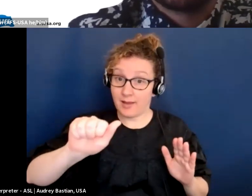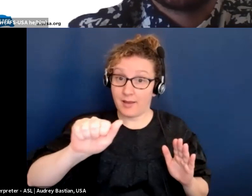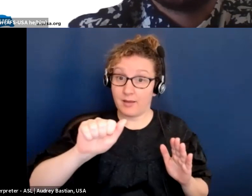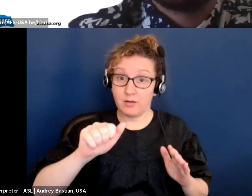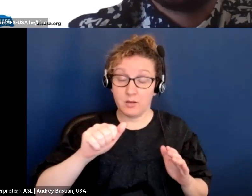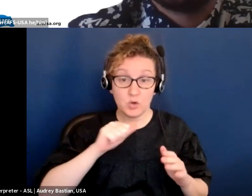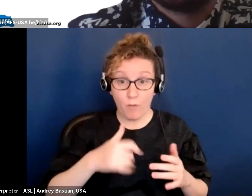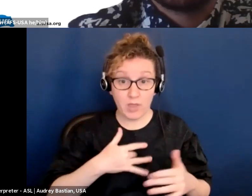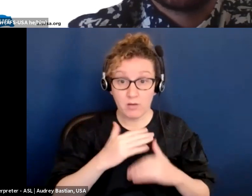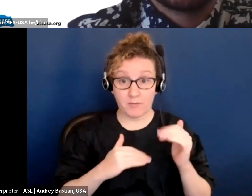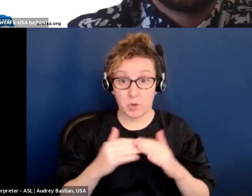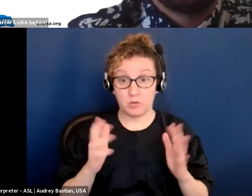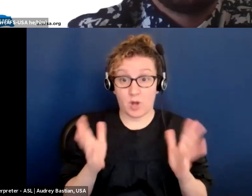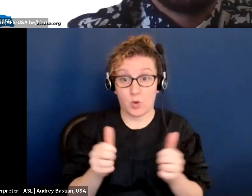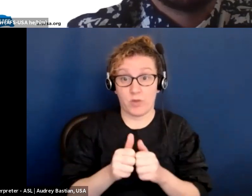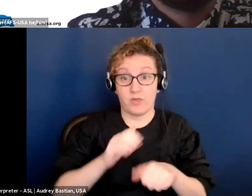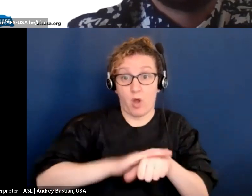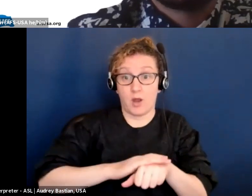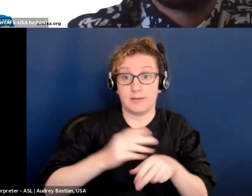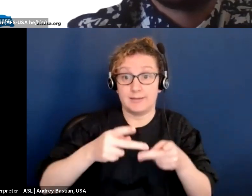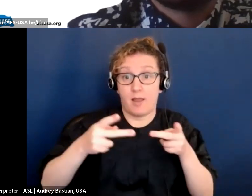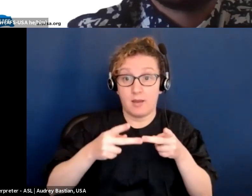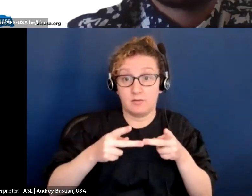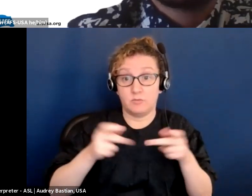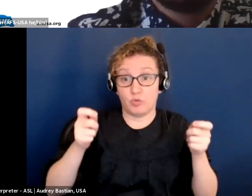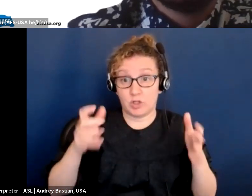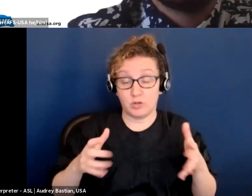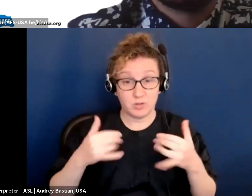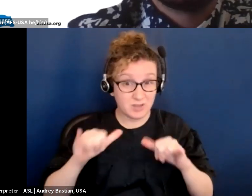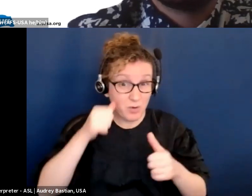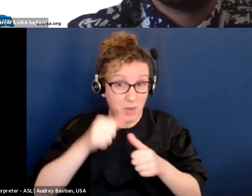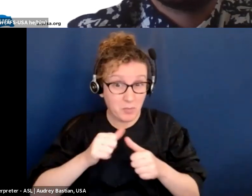to the on-site director, but you remember my e-mail, talk to me and I will have that